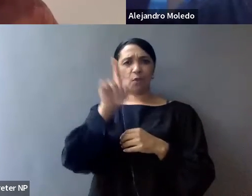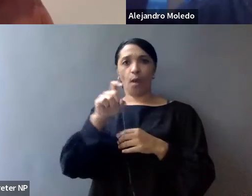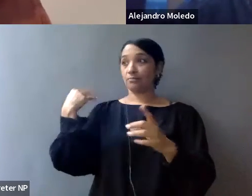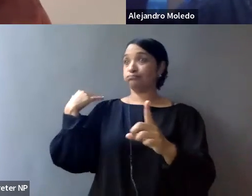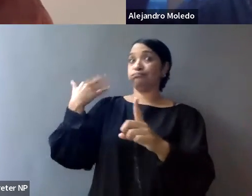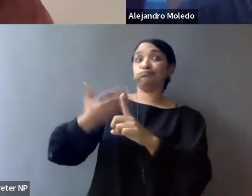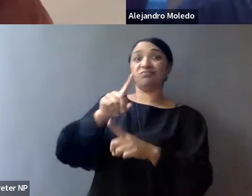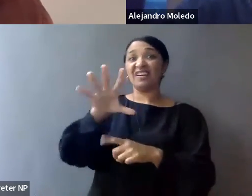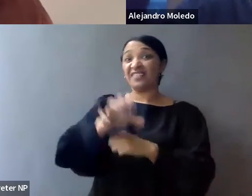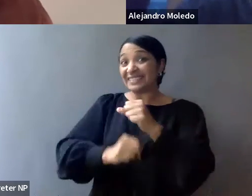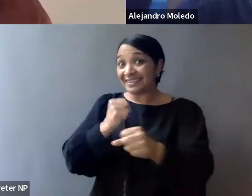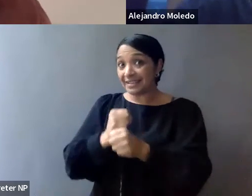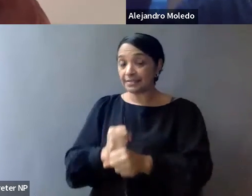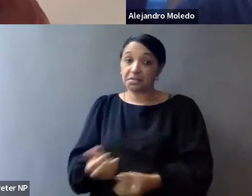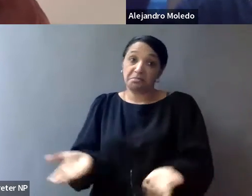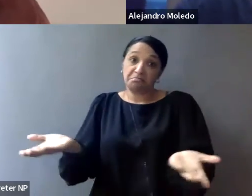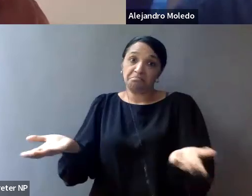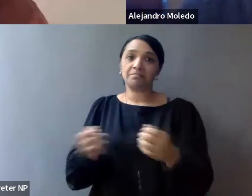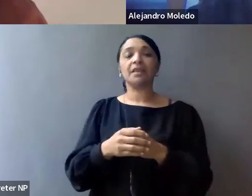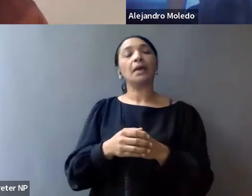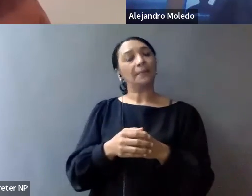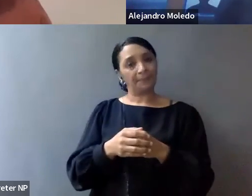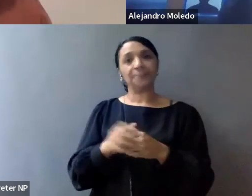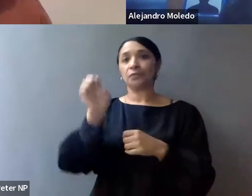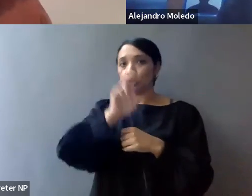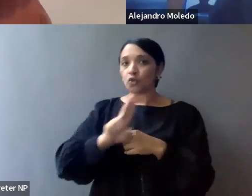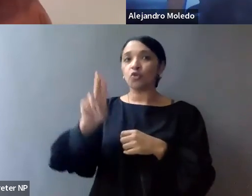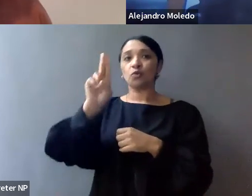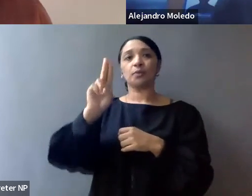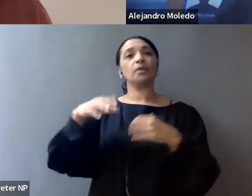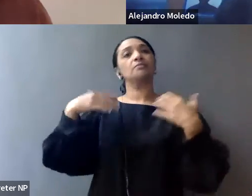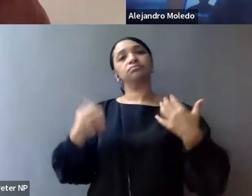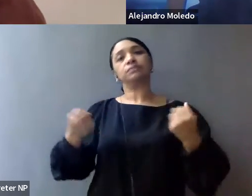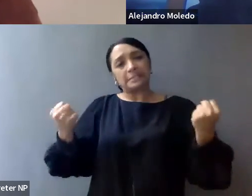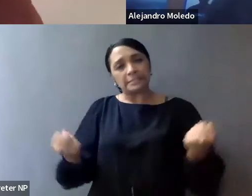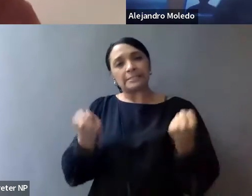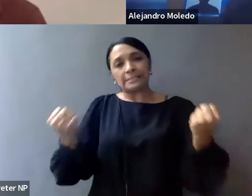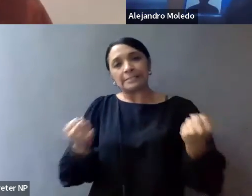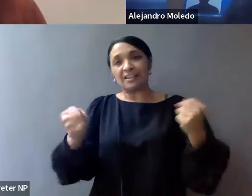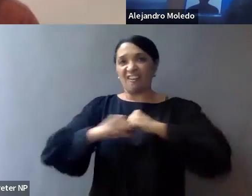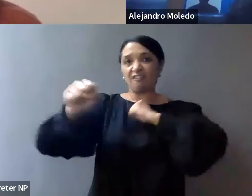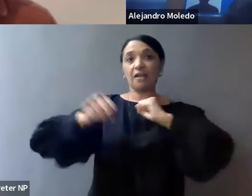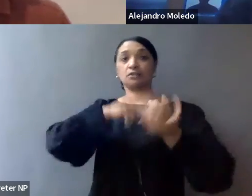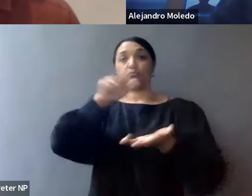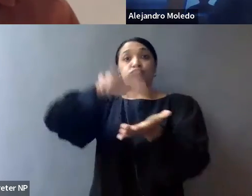The EU does take a lot of time to produce legislation. We need to understand